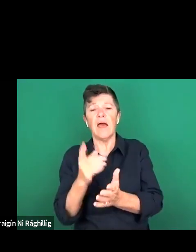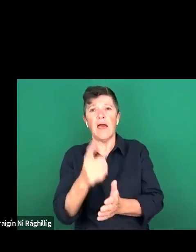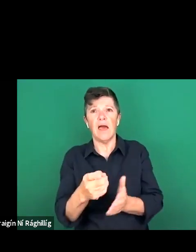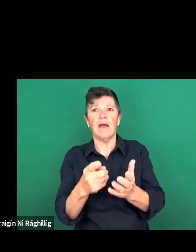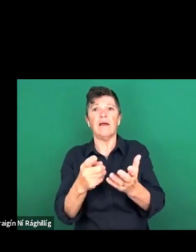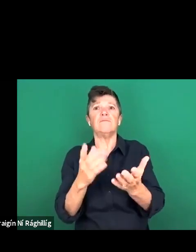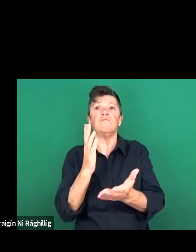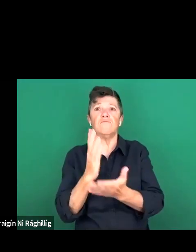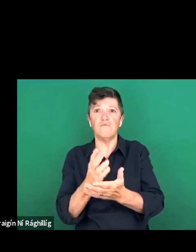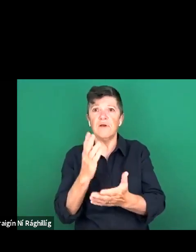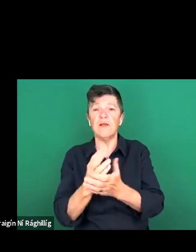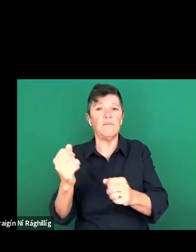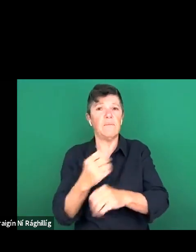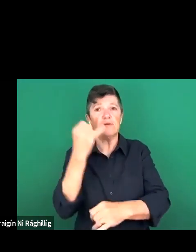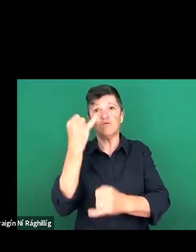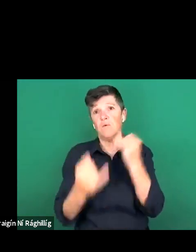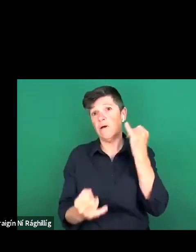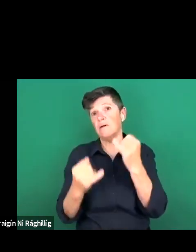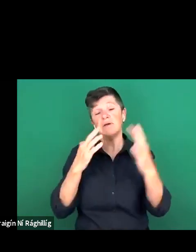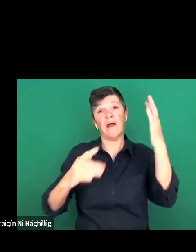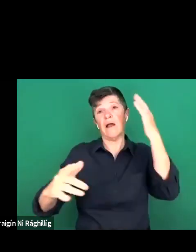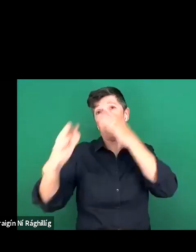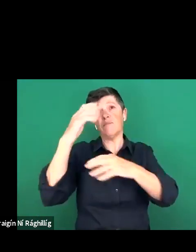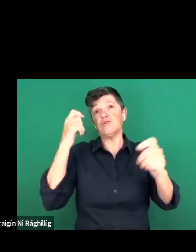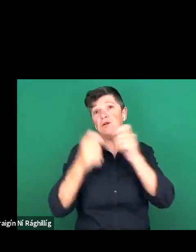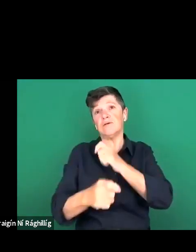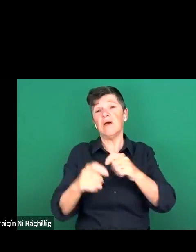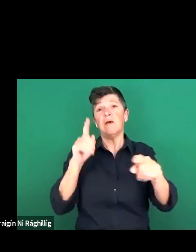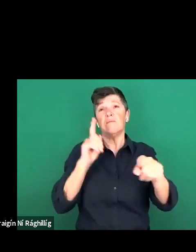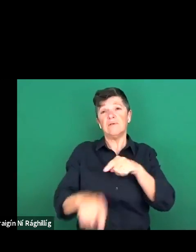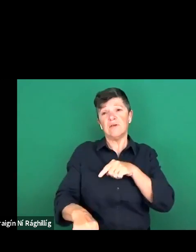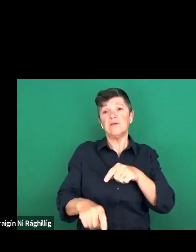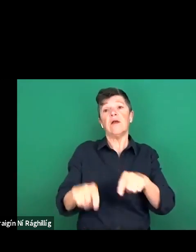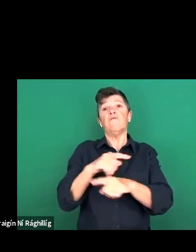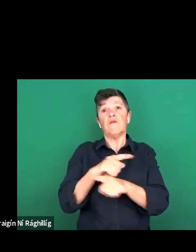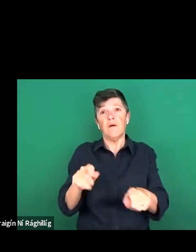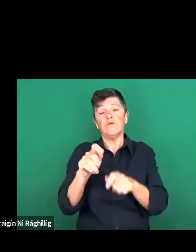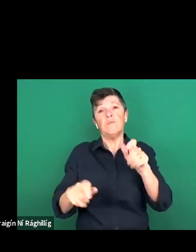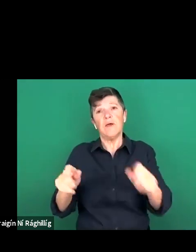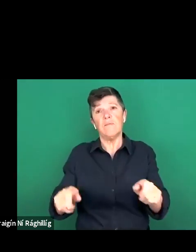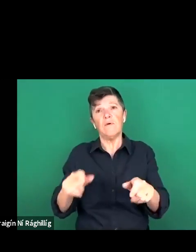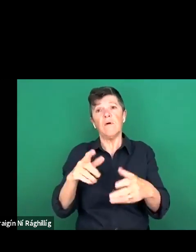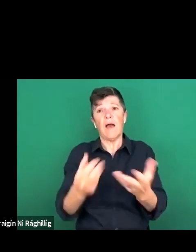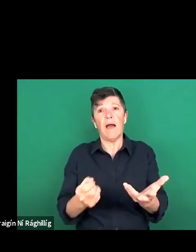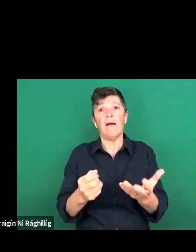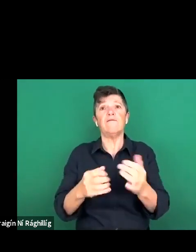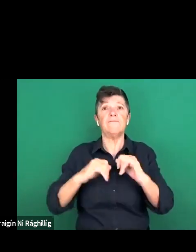have to confront the fact that it depletes our planet